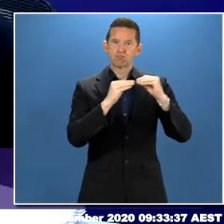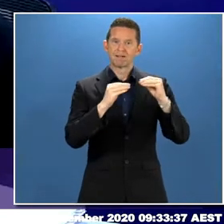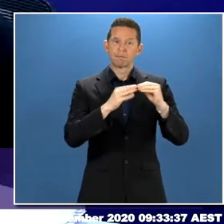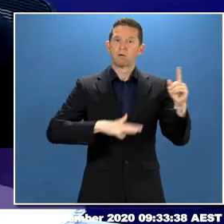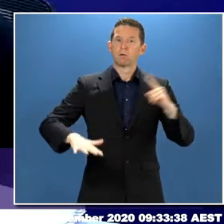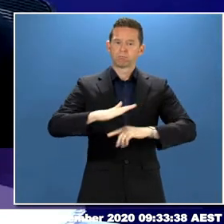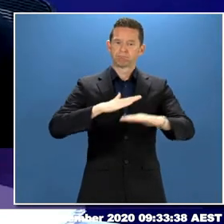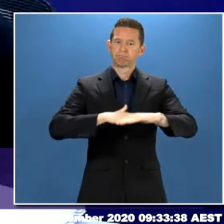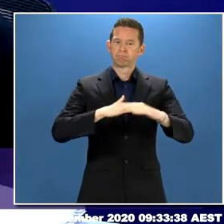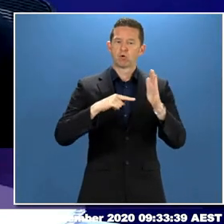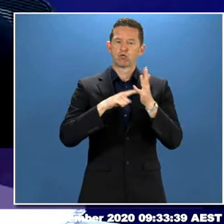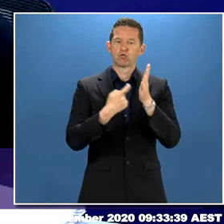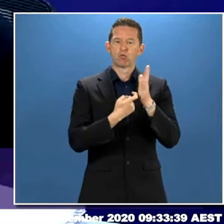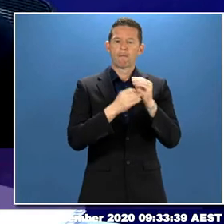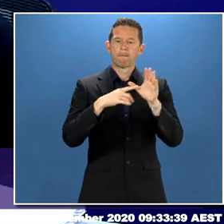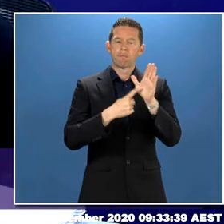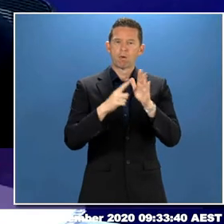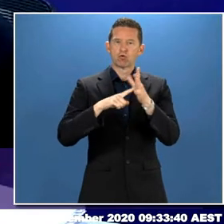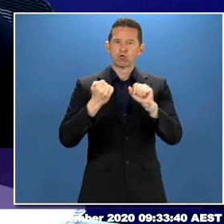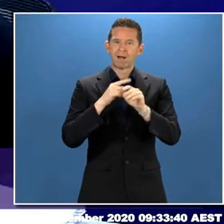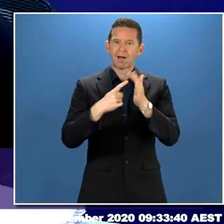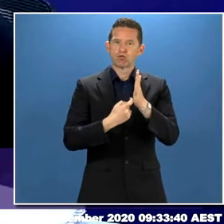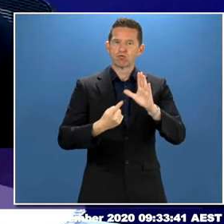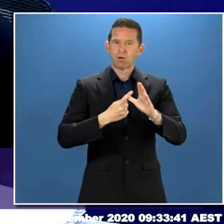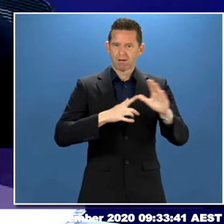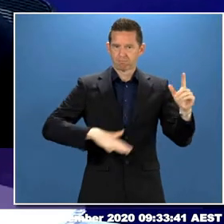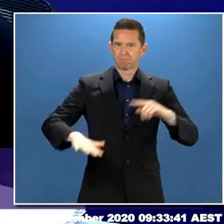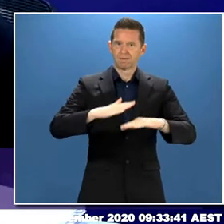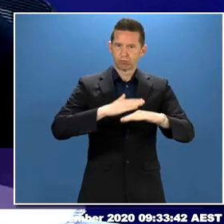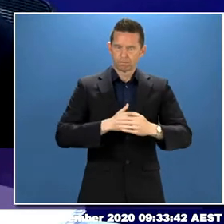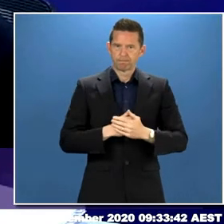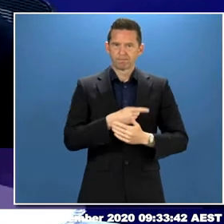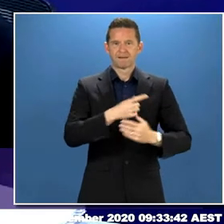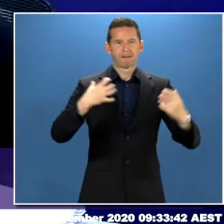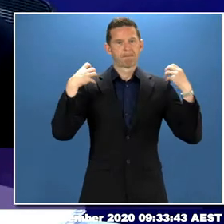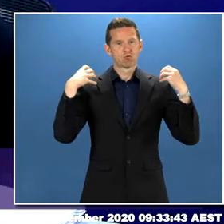our hearing room in Brisbane is located and of course Commissioner Atkinson is there.